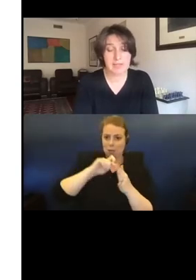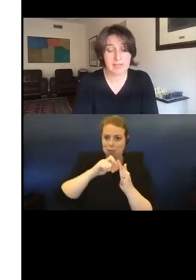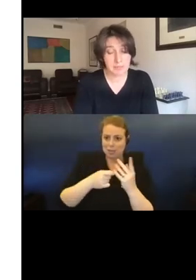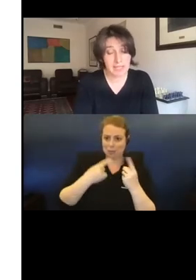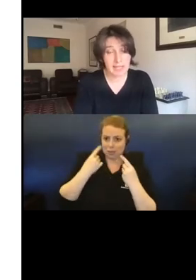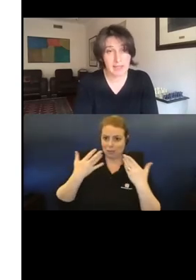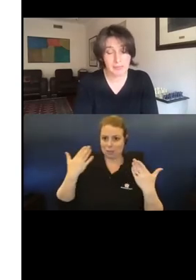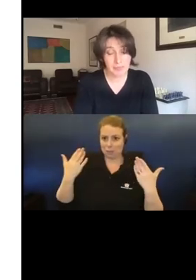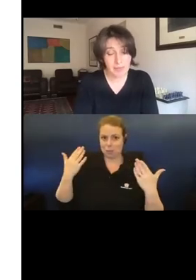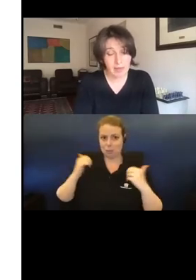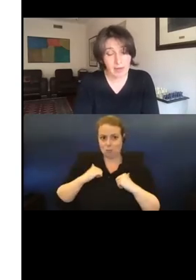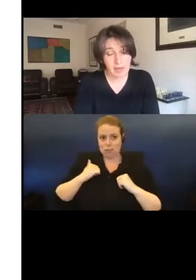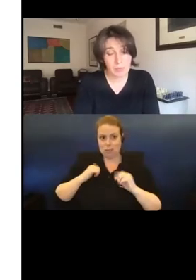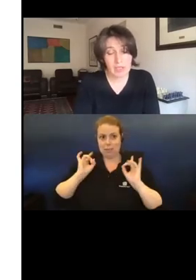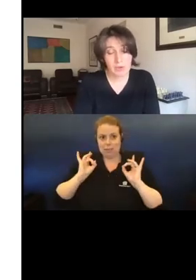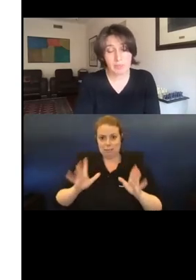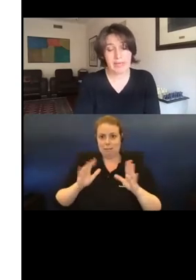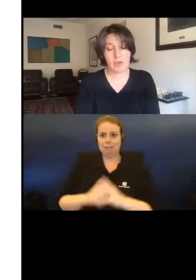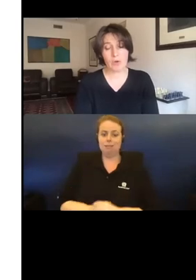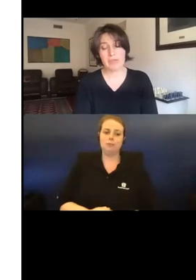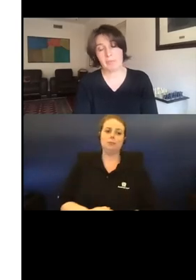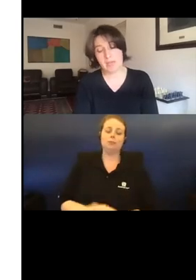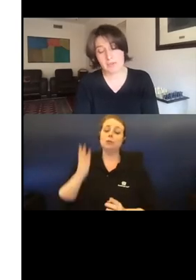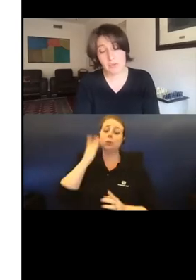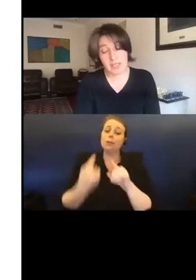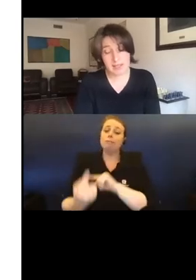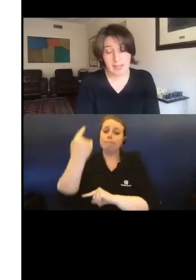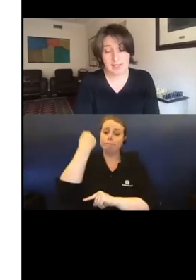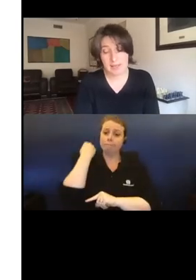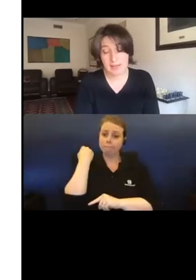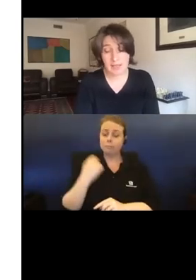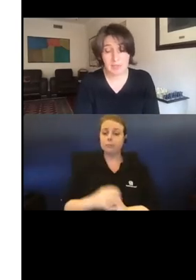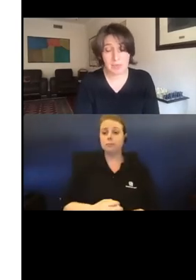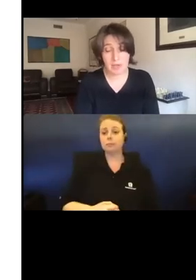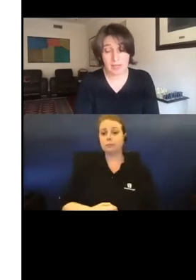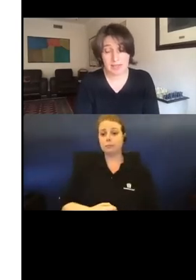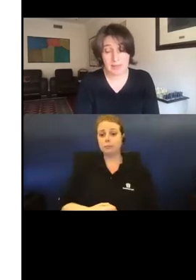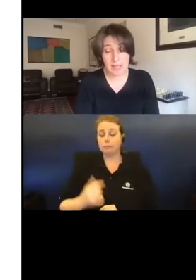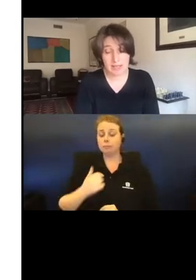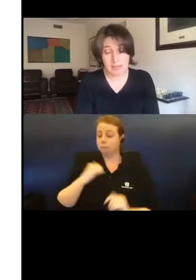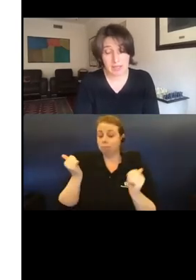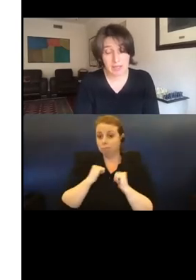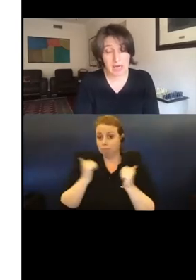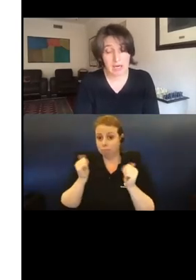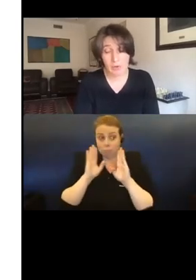began and when i look back over the past few years i still am surprised and amazed by how